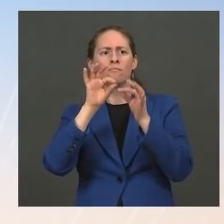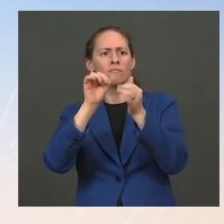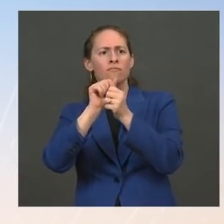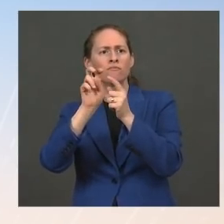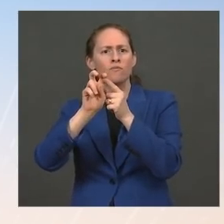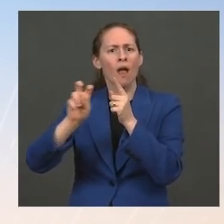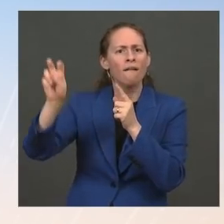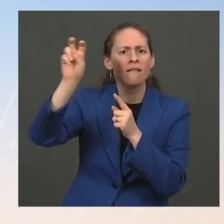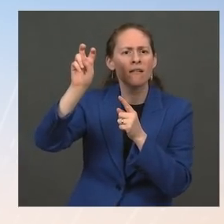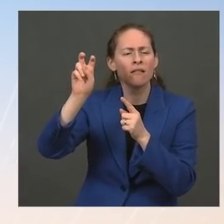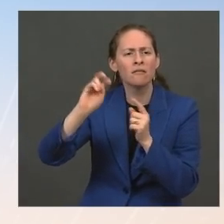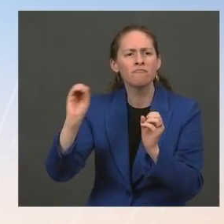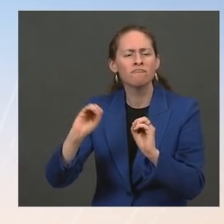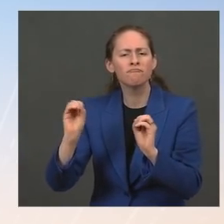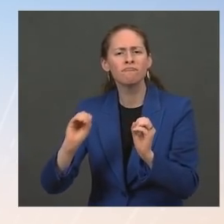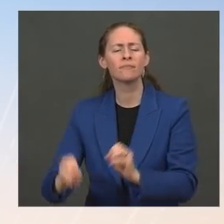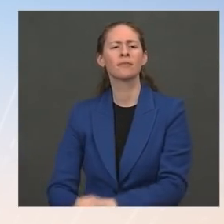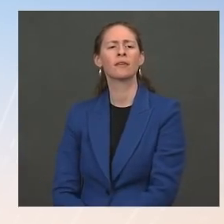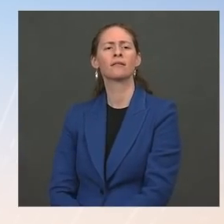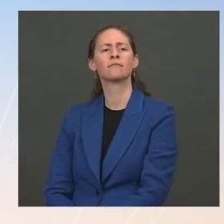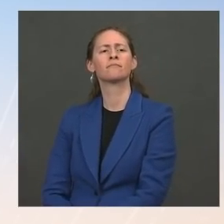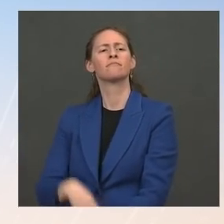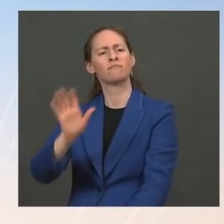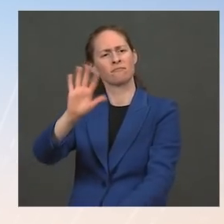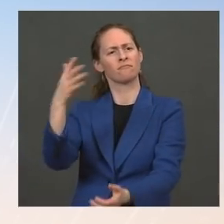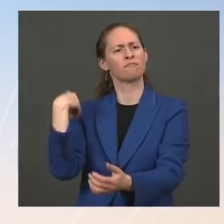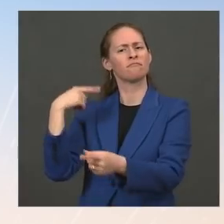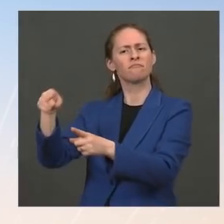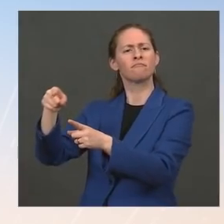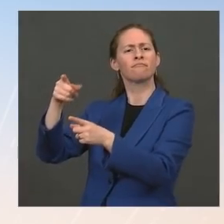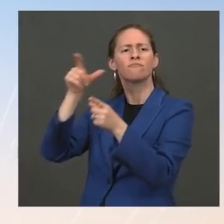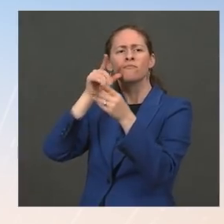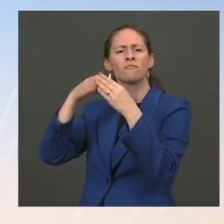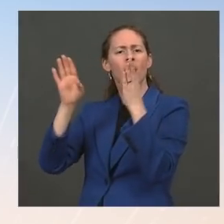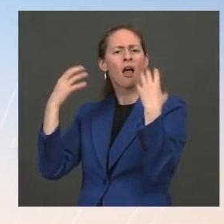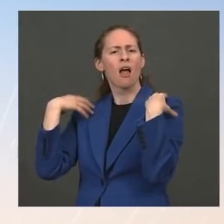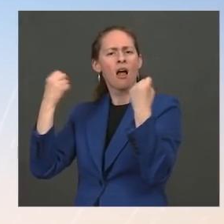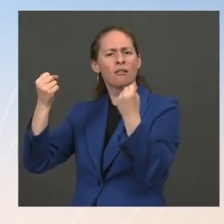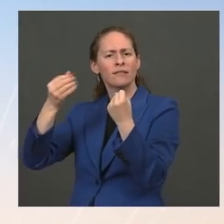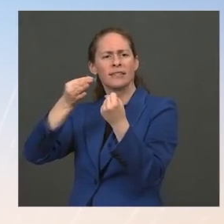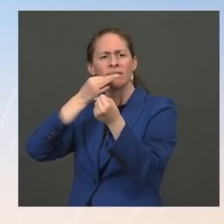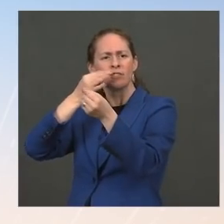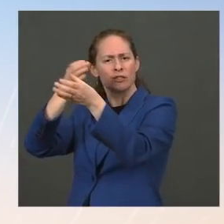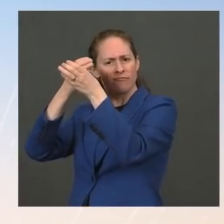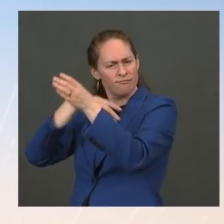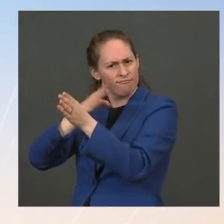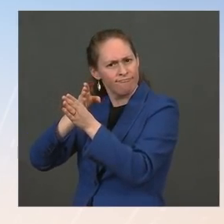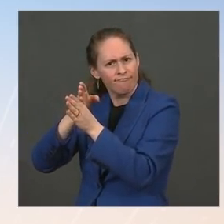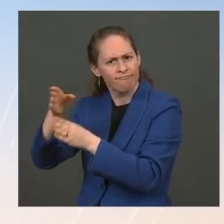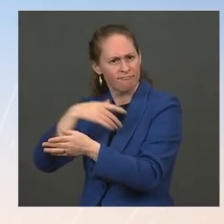the advice of health and medical experts. That's exactly what he did in putting in place these restrictions over the weekend. The Press: Okay.